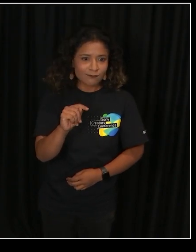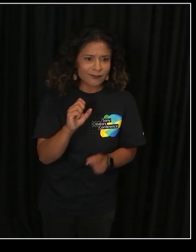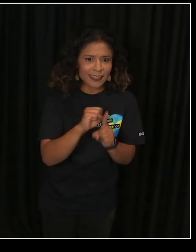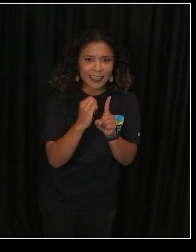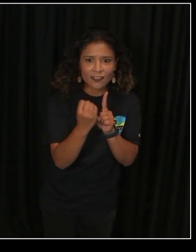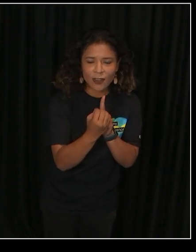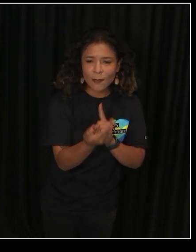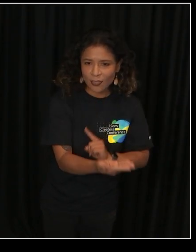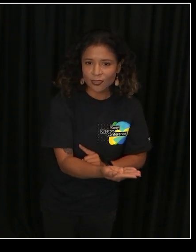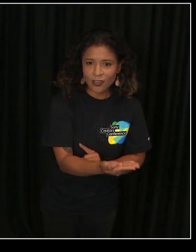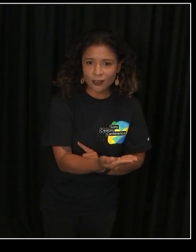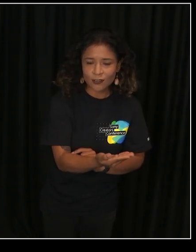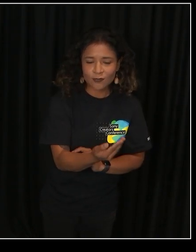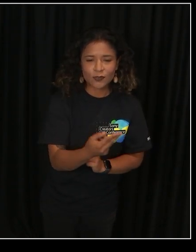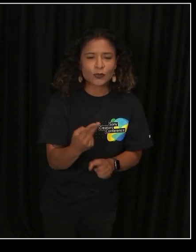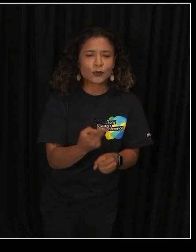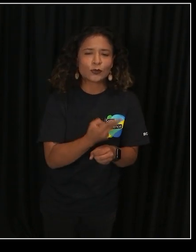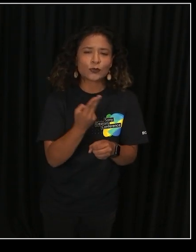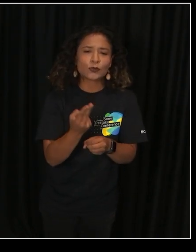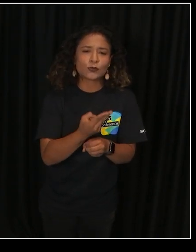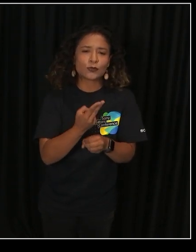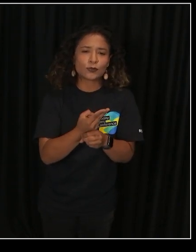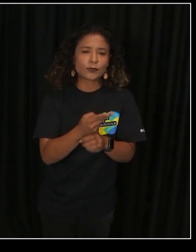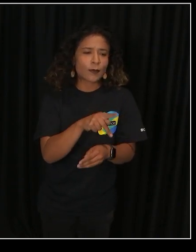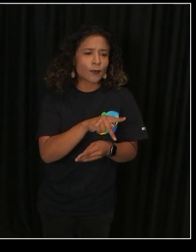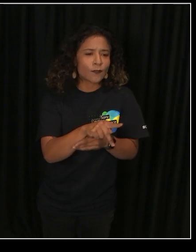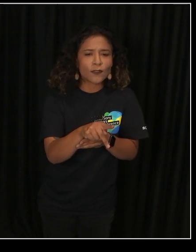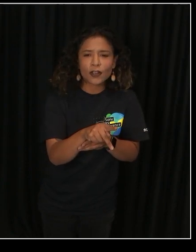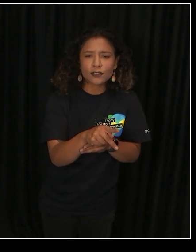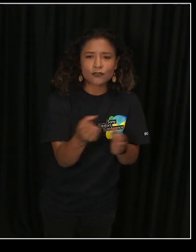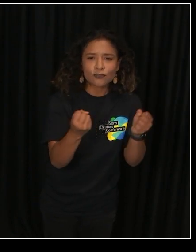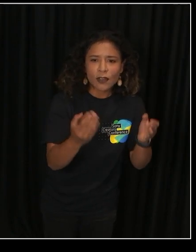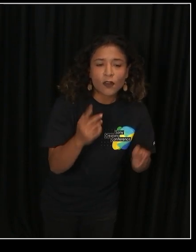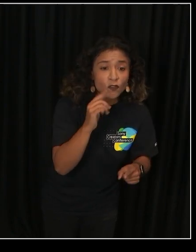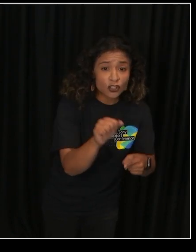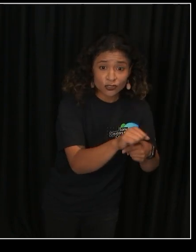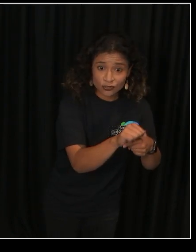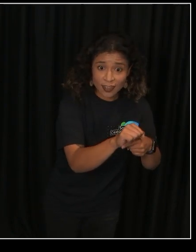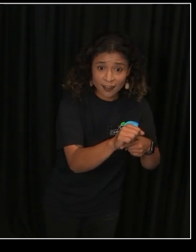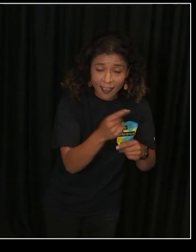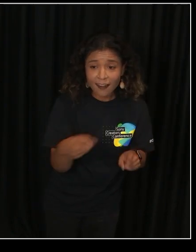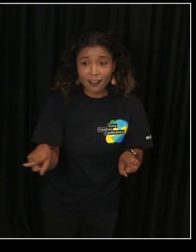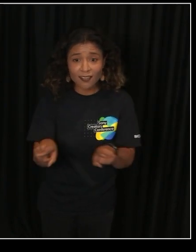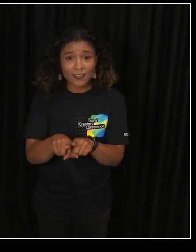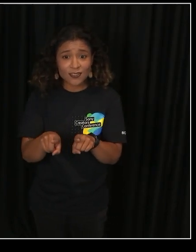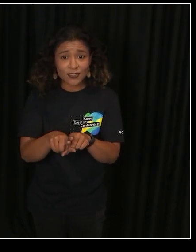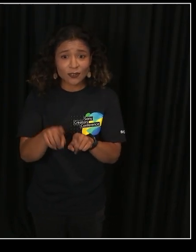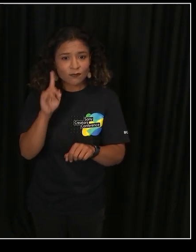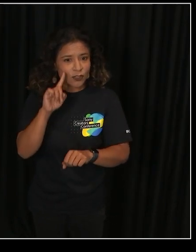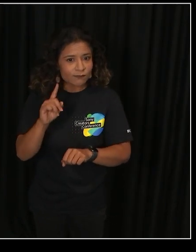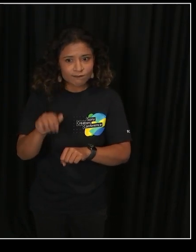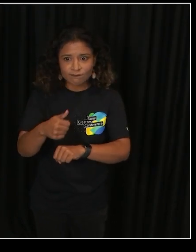and it's been used by professional drivers for training and also was the foundation for one of the events